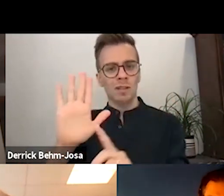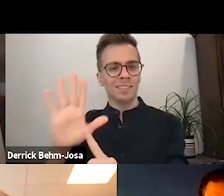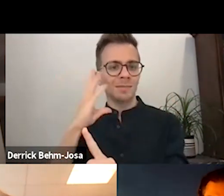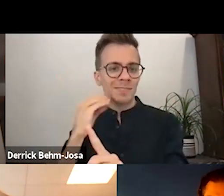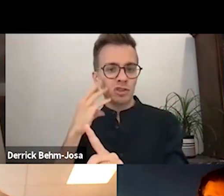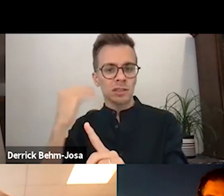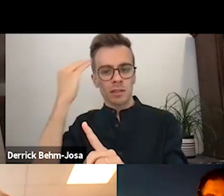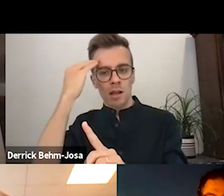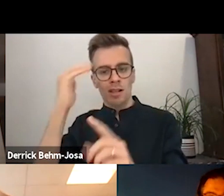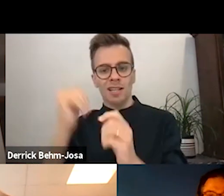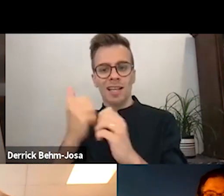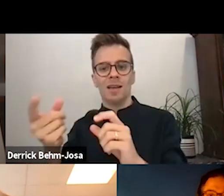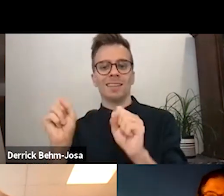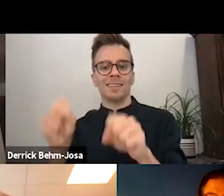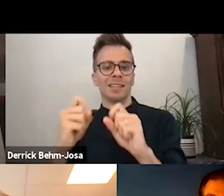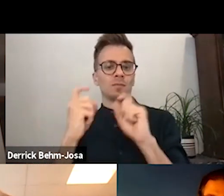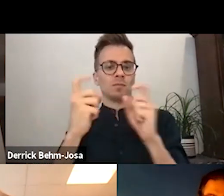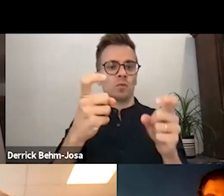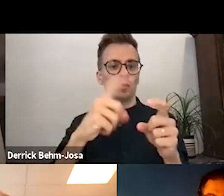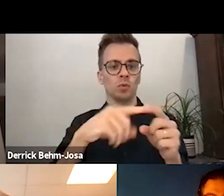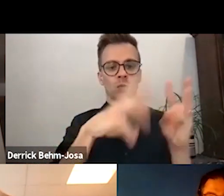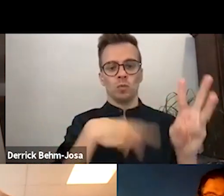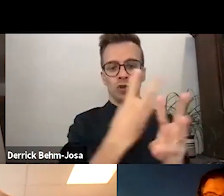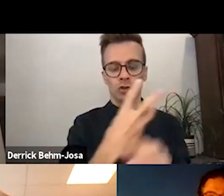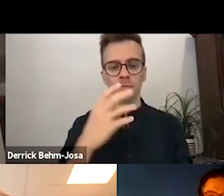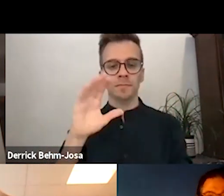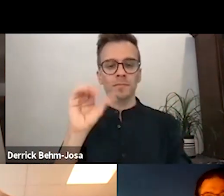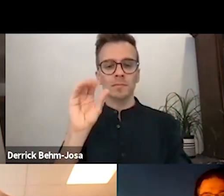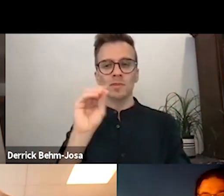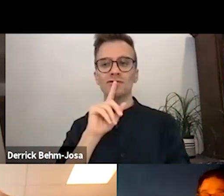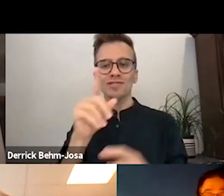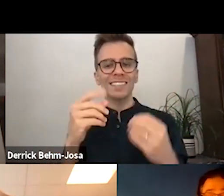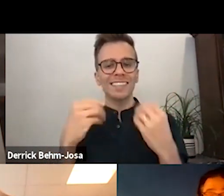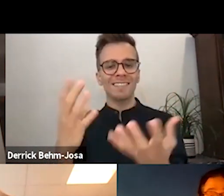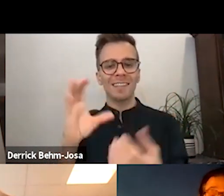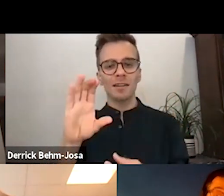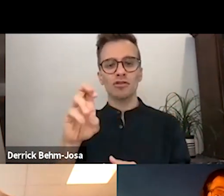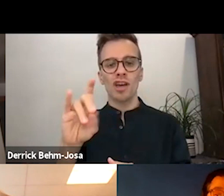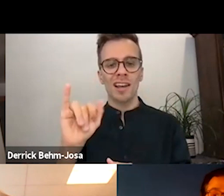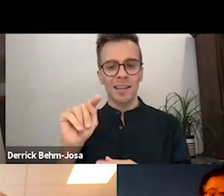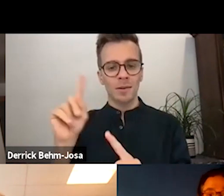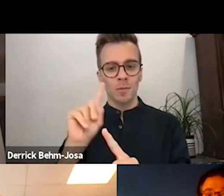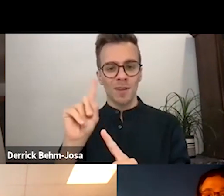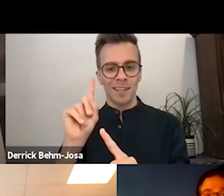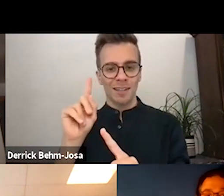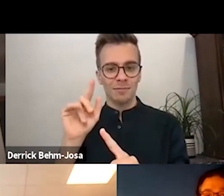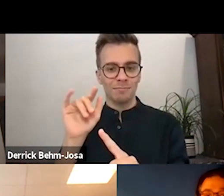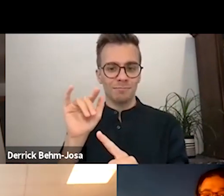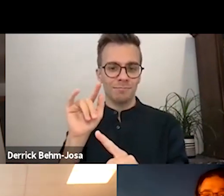at the center, and look at what their experiences are, and how you can contribute, and how it could be a help to the world?